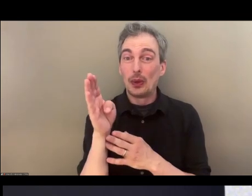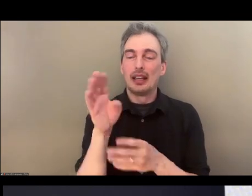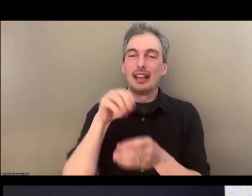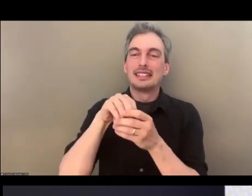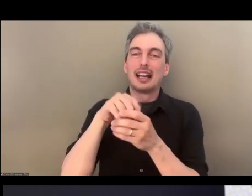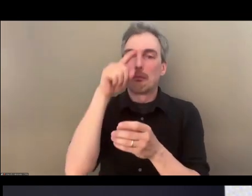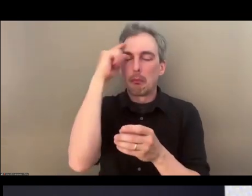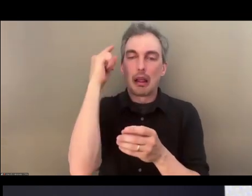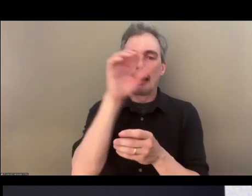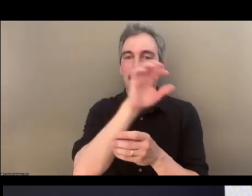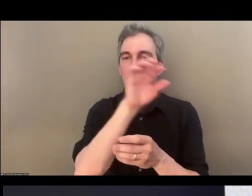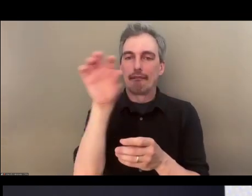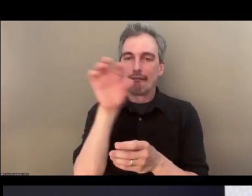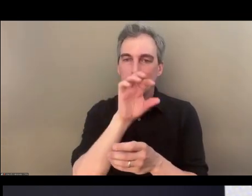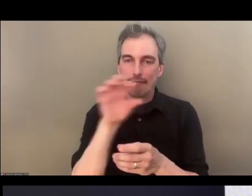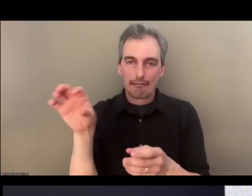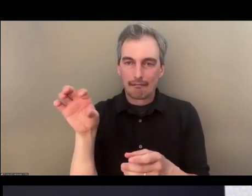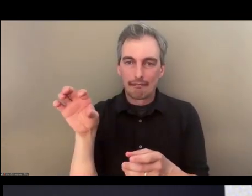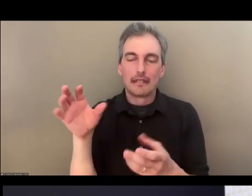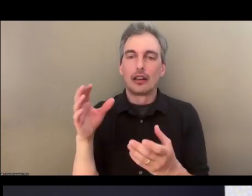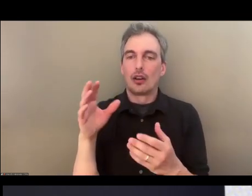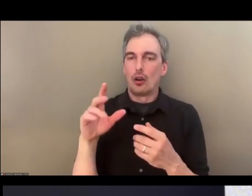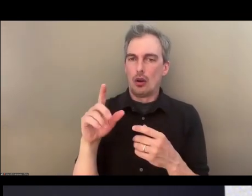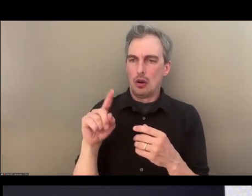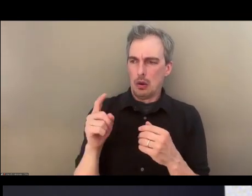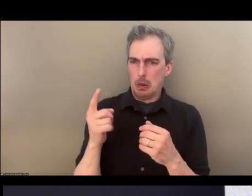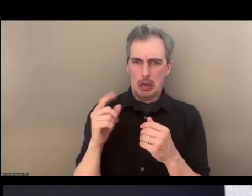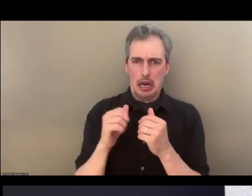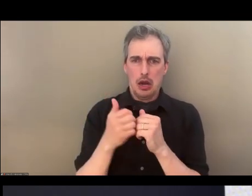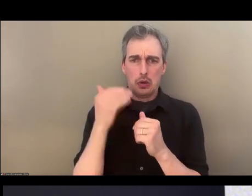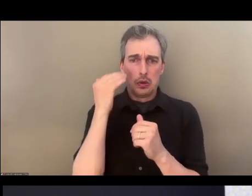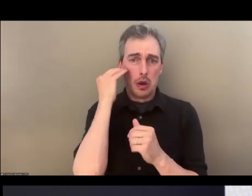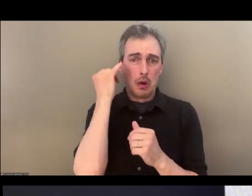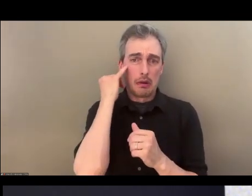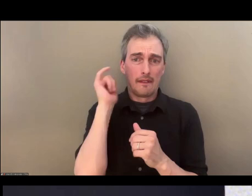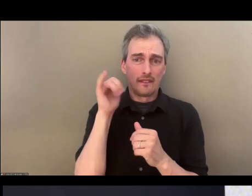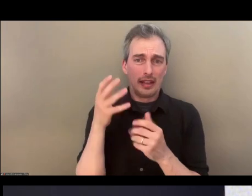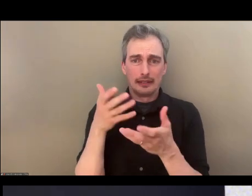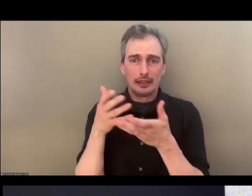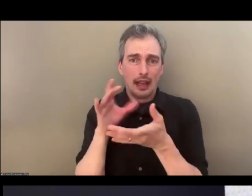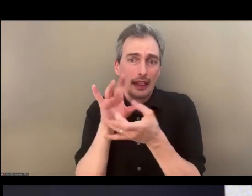The only way to determine if that text is interactive is with the ability to perceive the color blue.